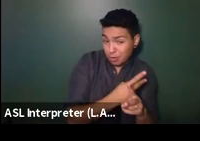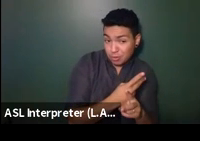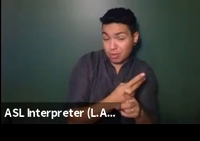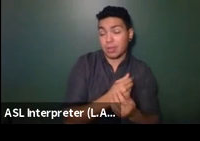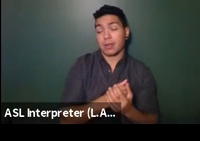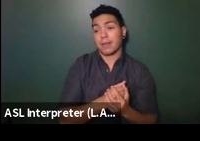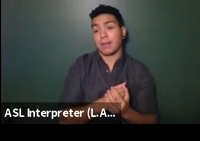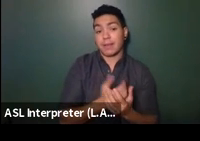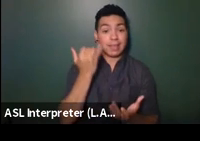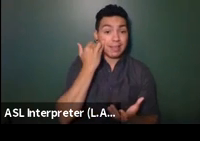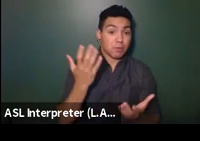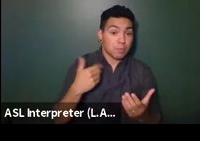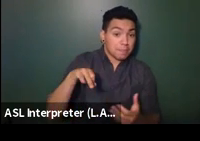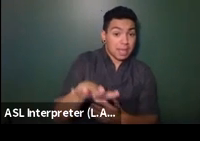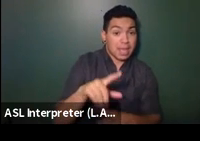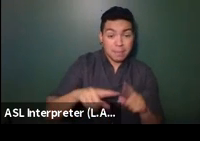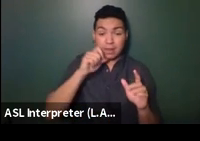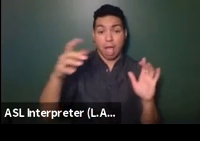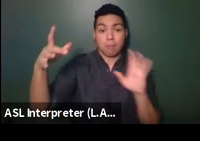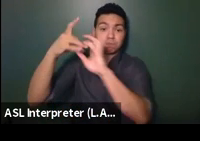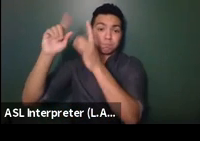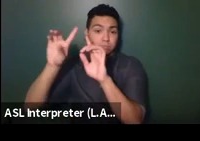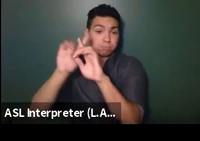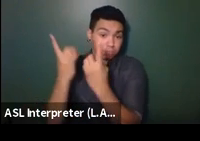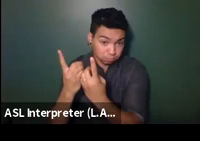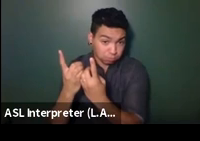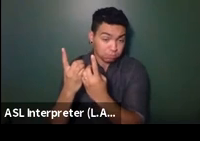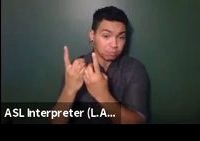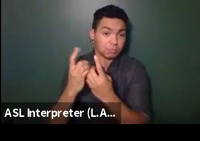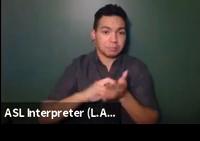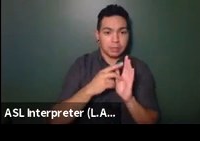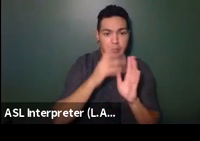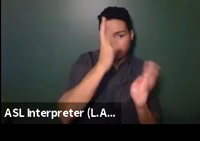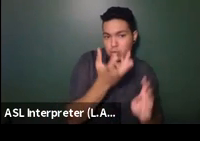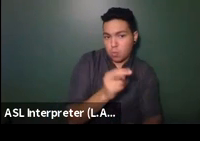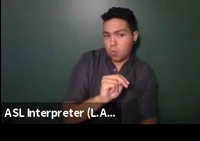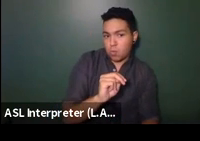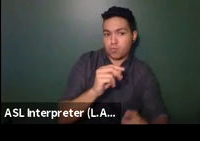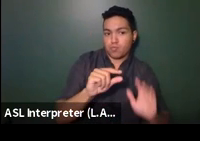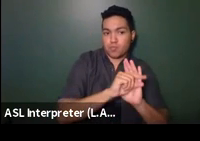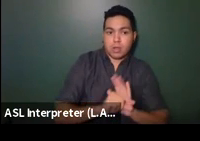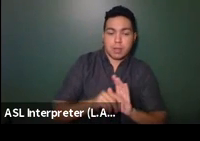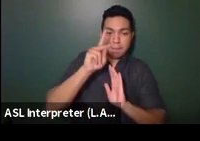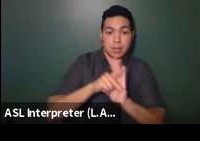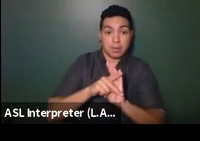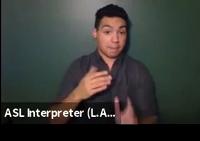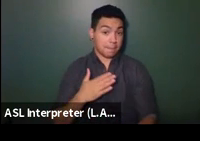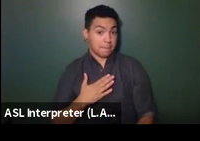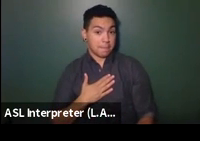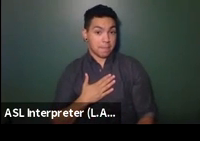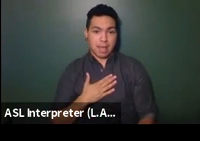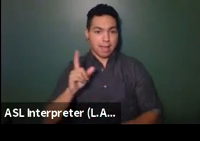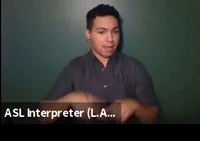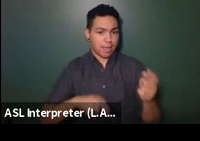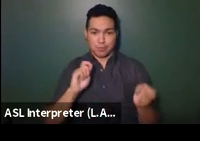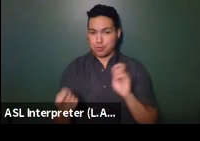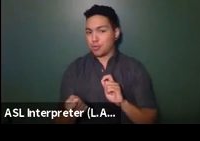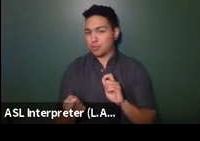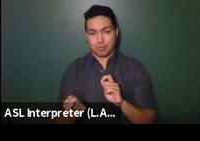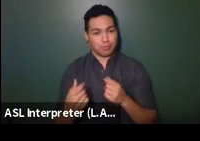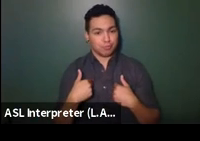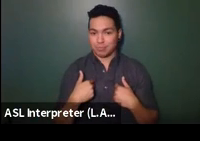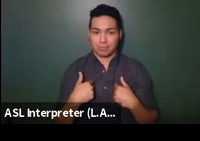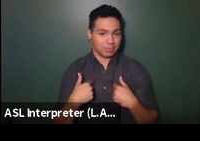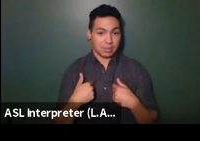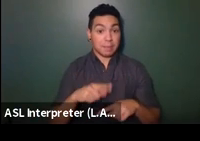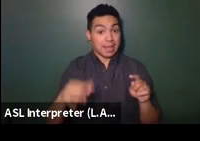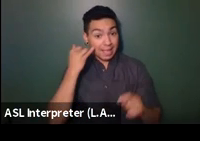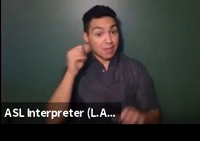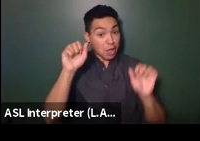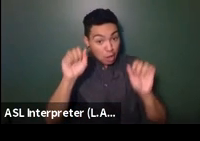ESD 189 - Amy Colburn: You have a paid version, but it's not attached to the district, you can create your own grading period so mine. I won't be able to change. But if I did have access. I could go to Edit